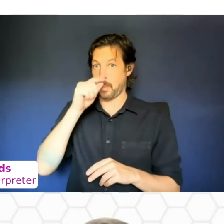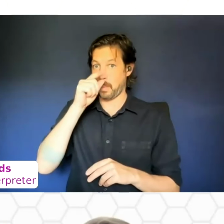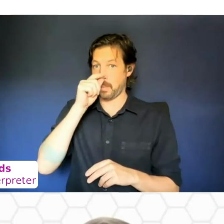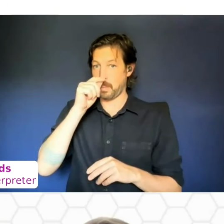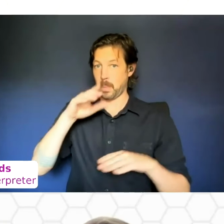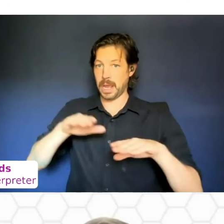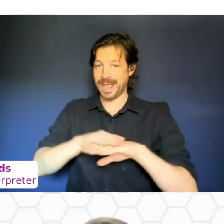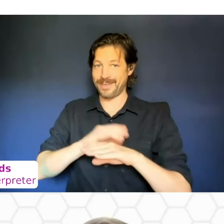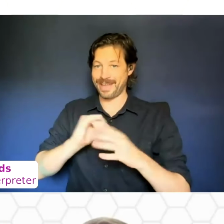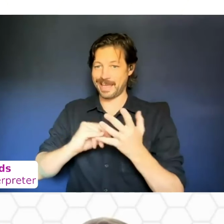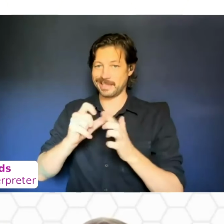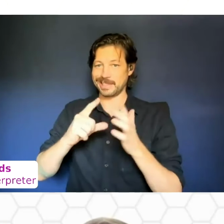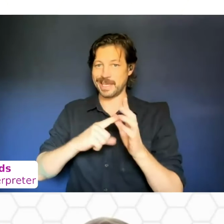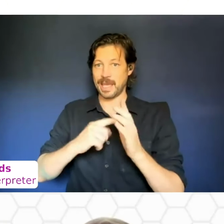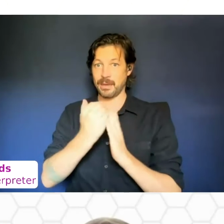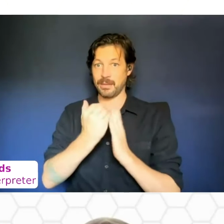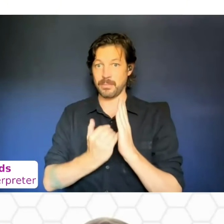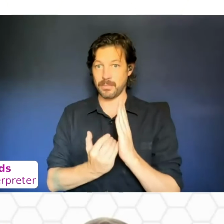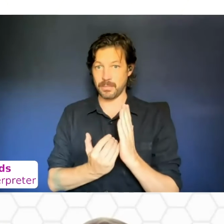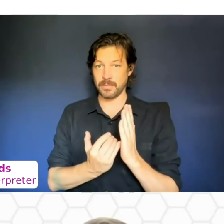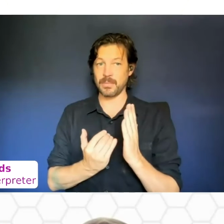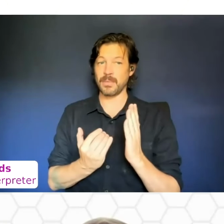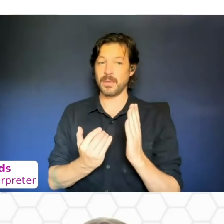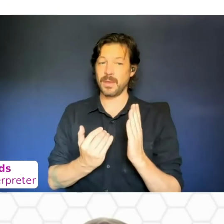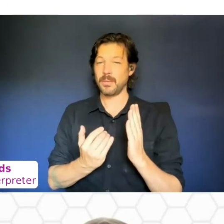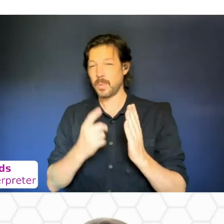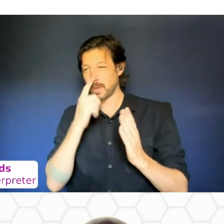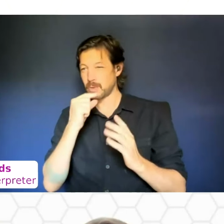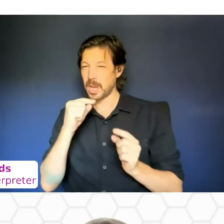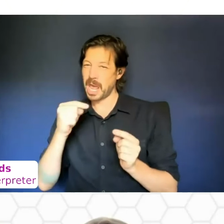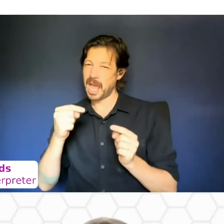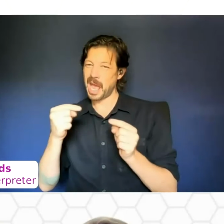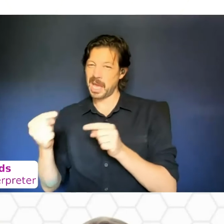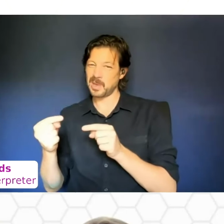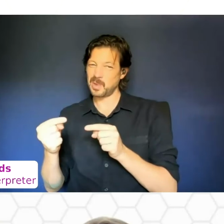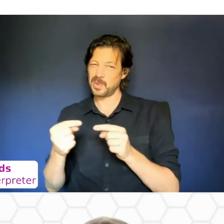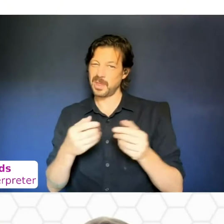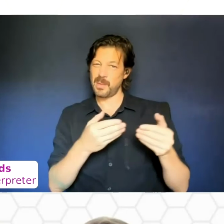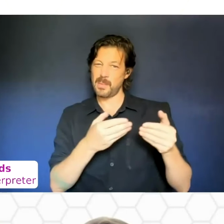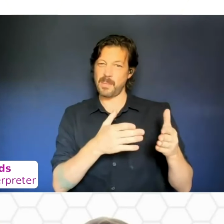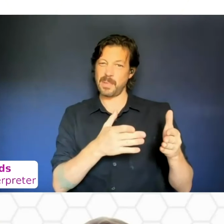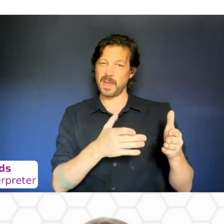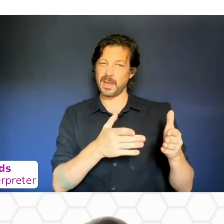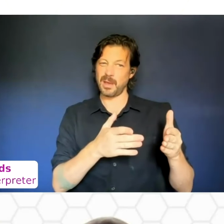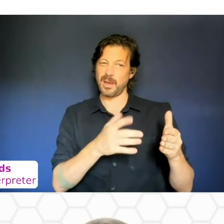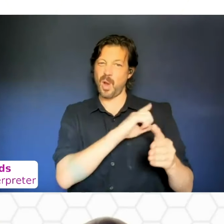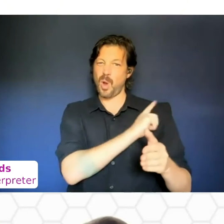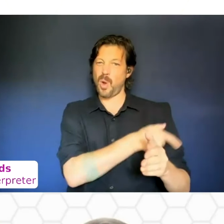We'd be arguing that a Public Authority ought to make that available to the resident if they can